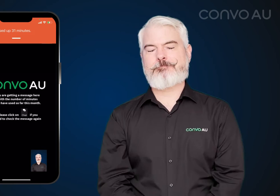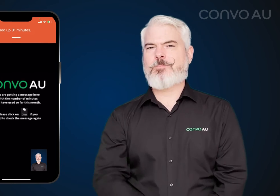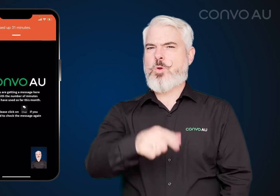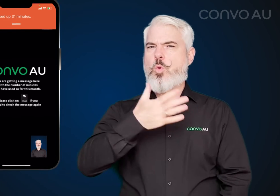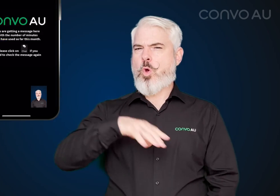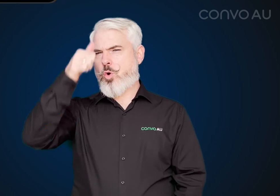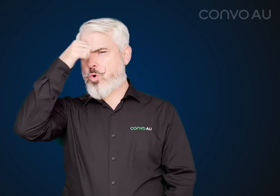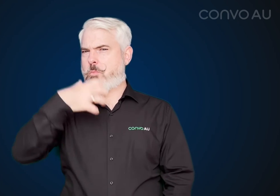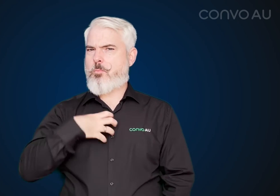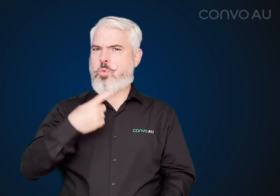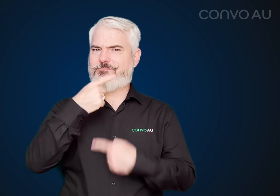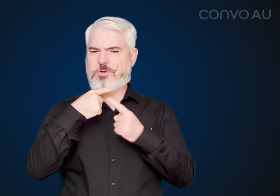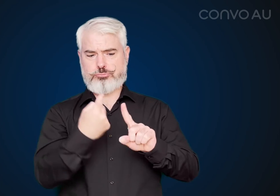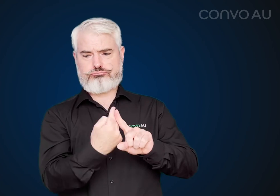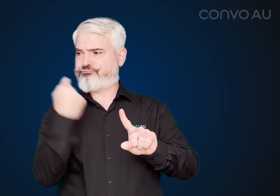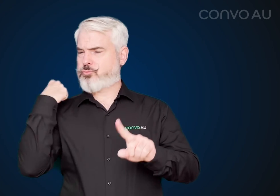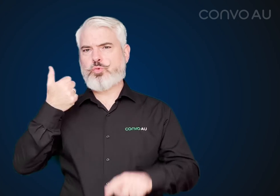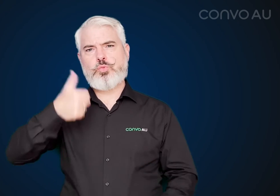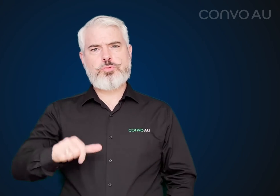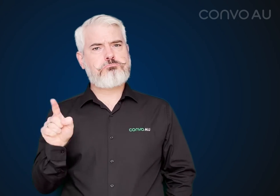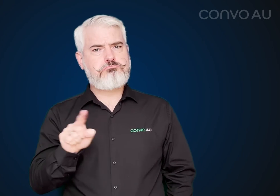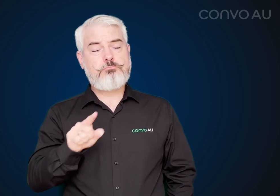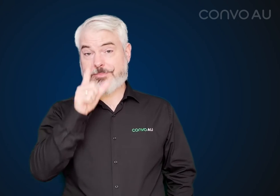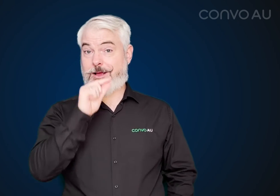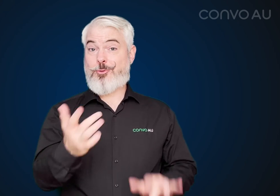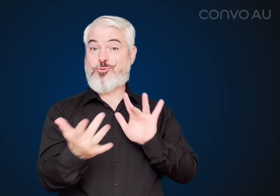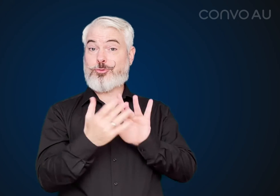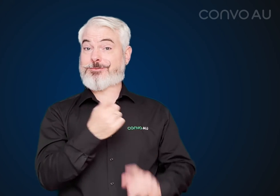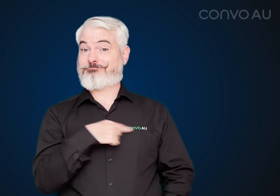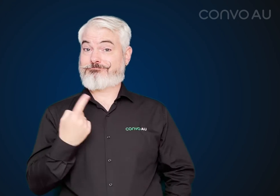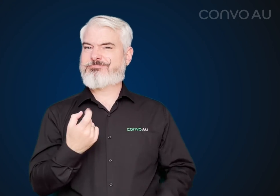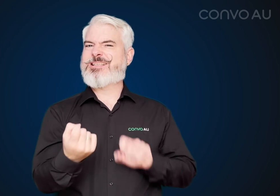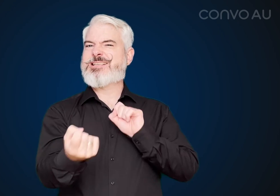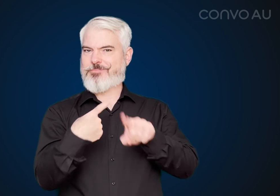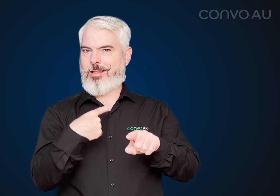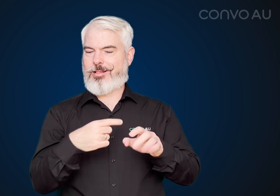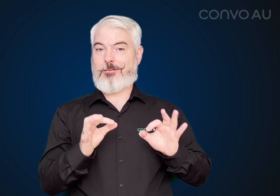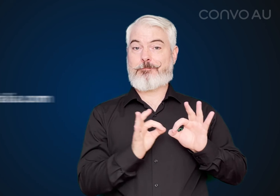If you want more details about your usage, please contact us at